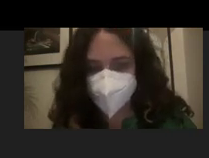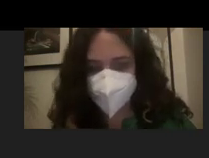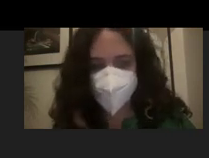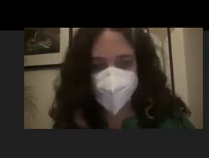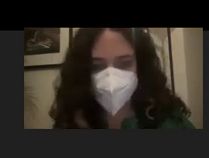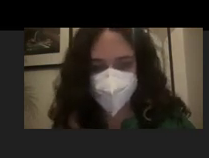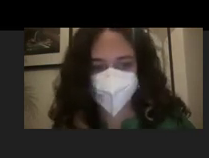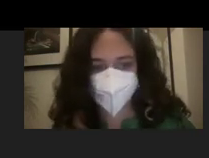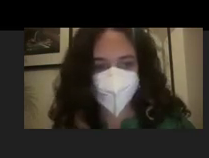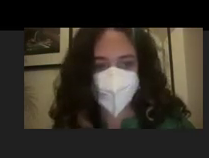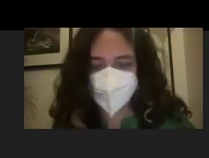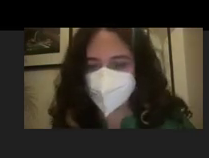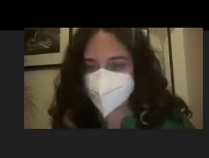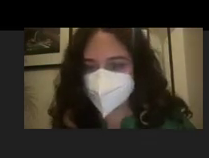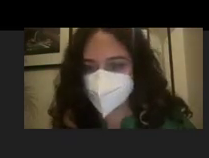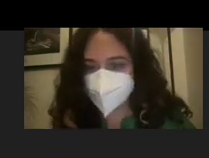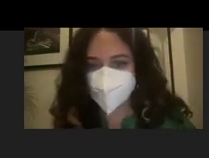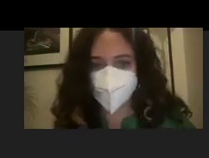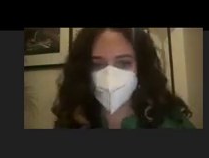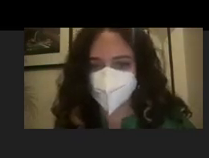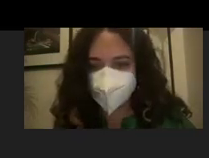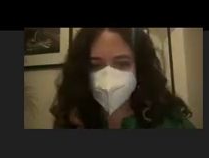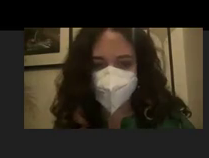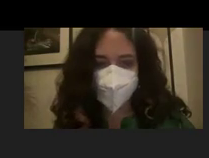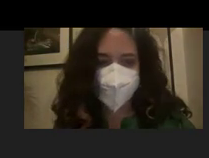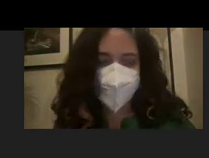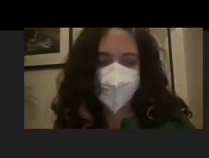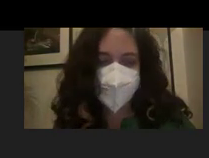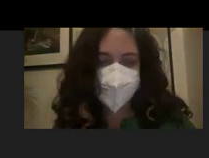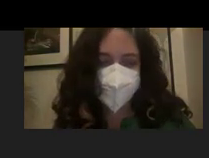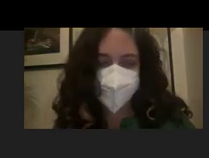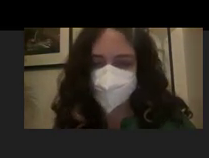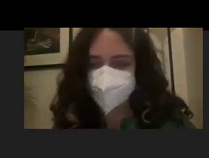of policing and surveillance so I do wish that we had more time to discuss the implications of